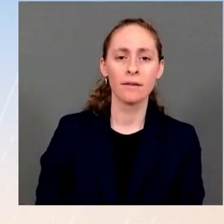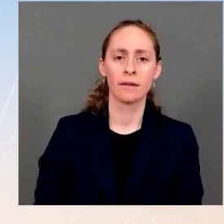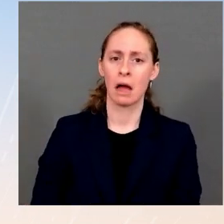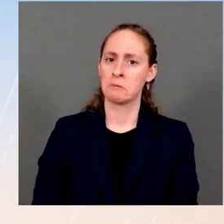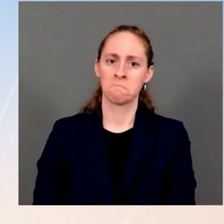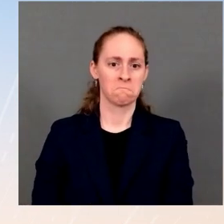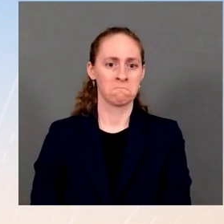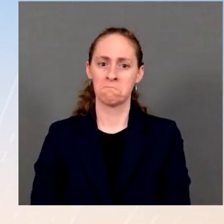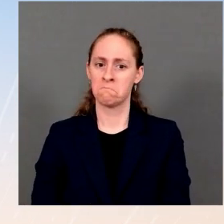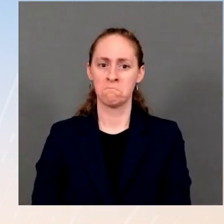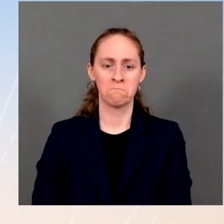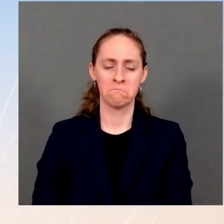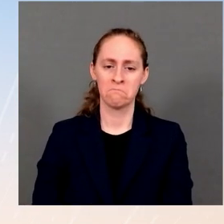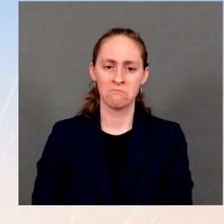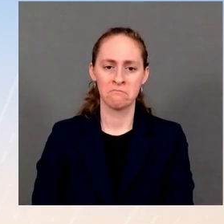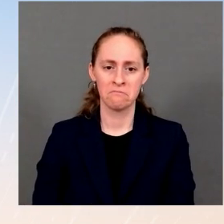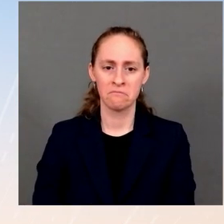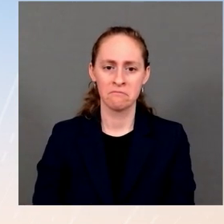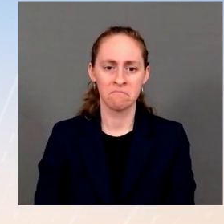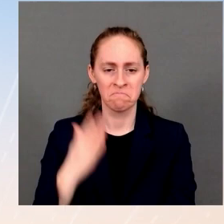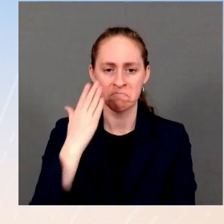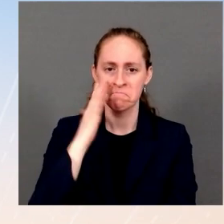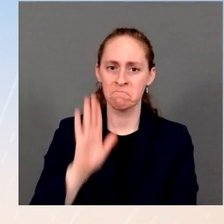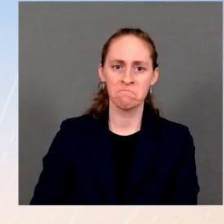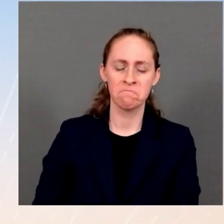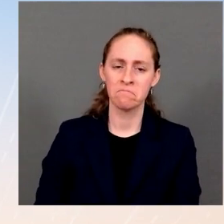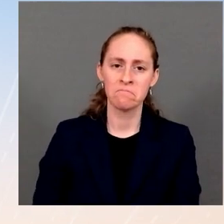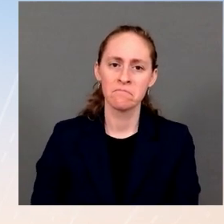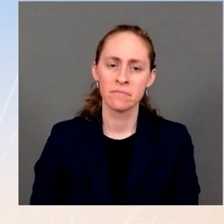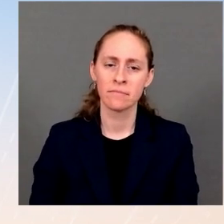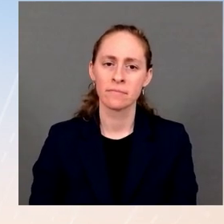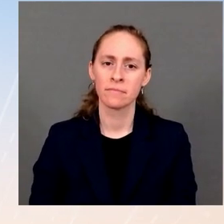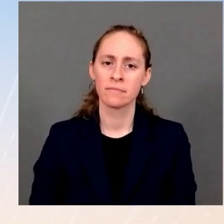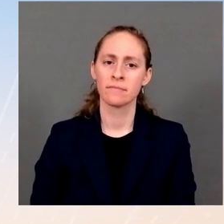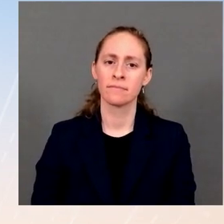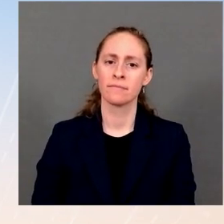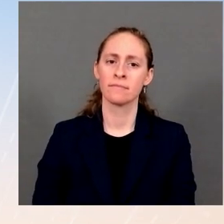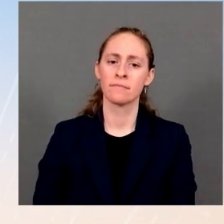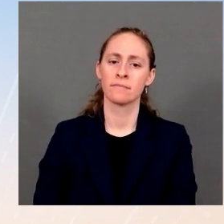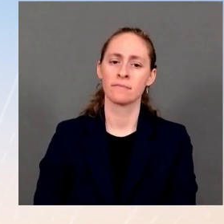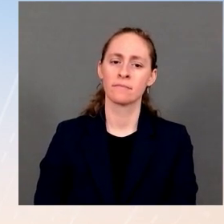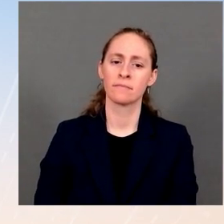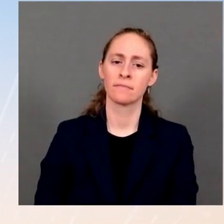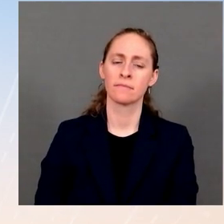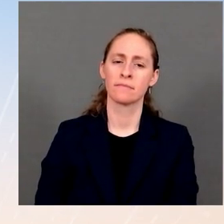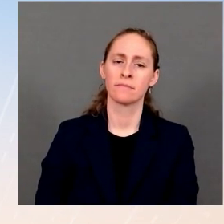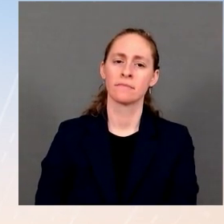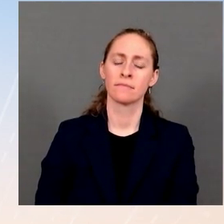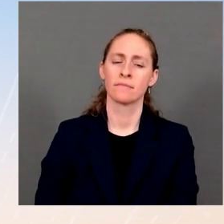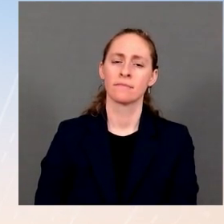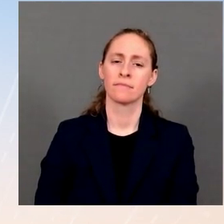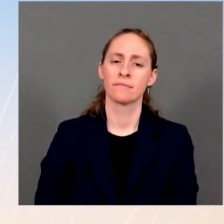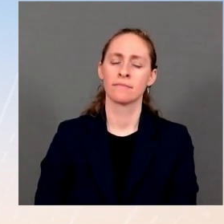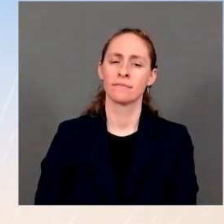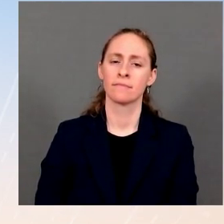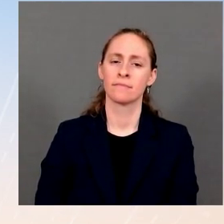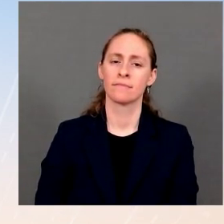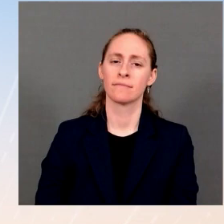speaking of boosters -- and it may have crossed paths with you guys coming out here -- the CDC vaccine advisors to the CDC,